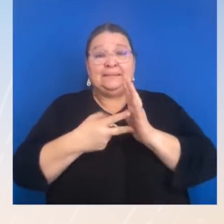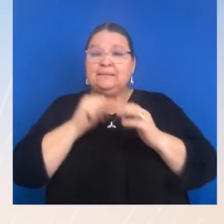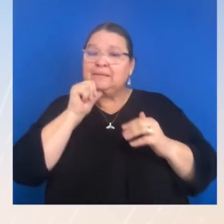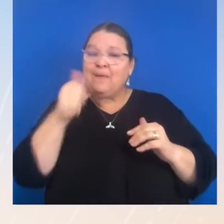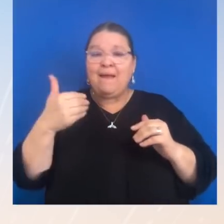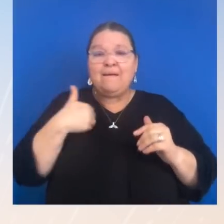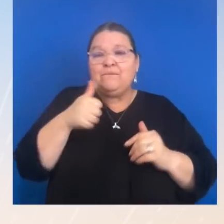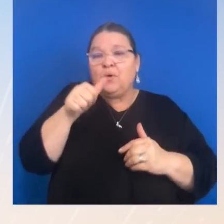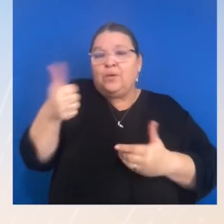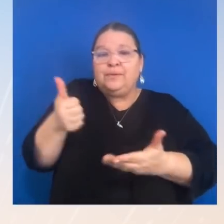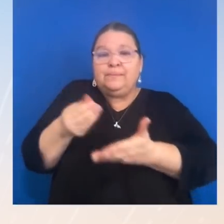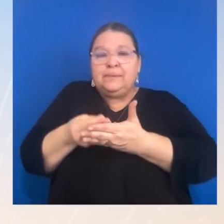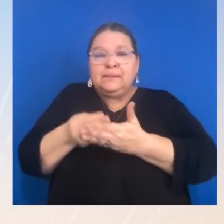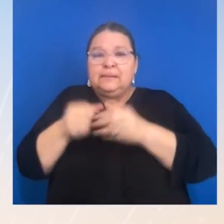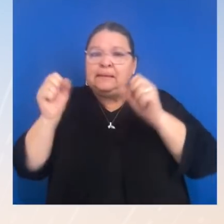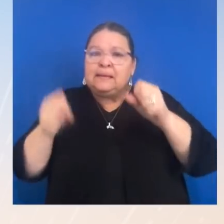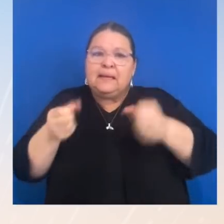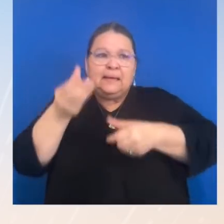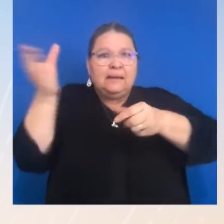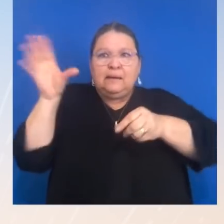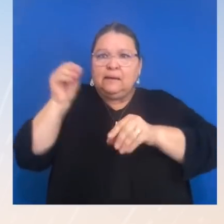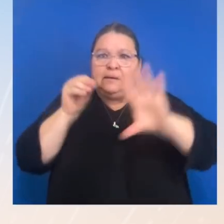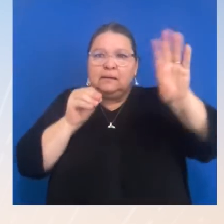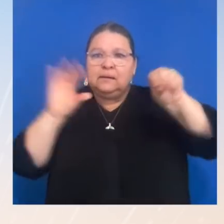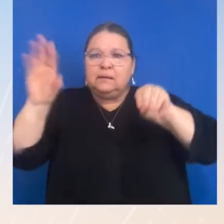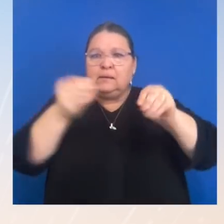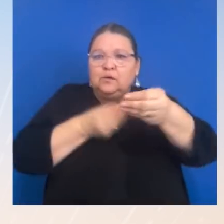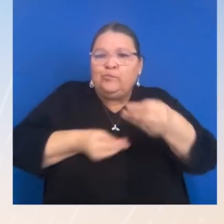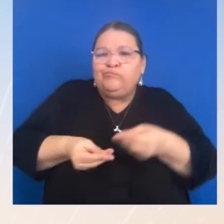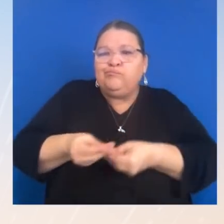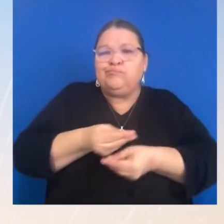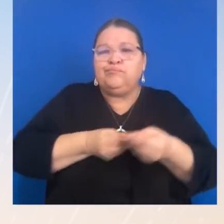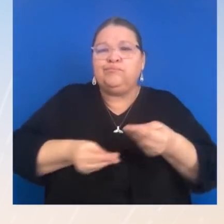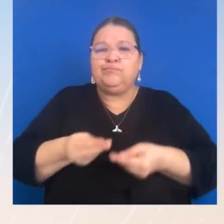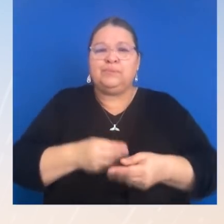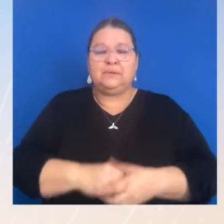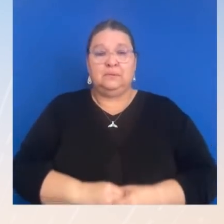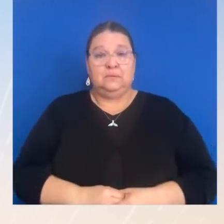I think that if we had that money to move around, we would be moving it.